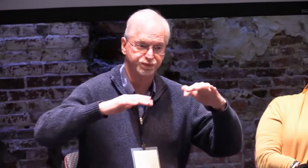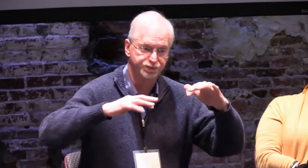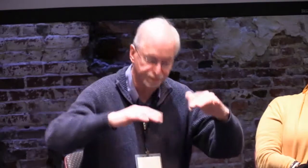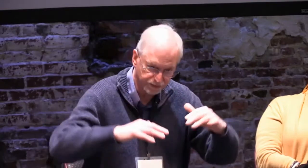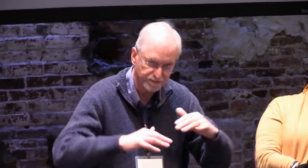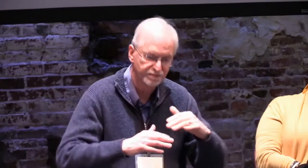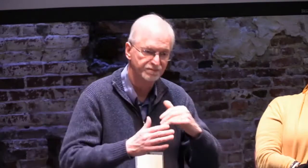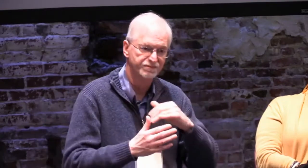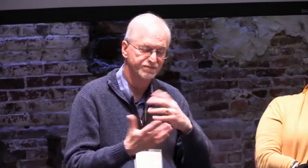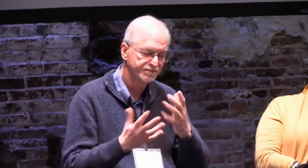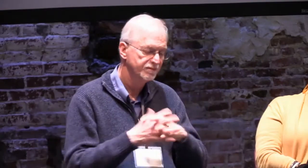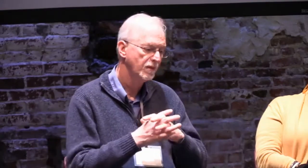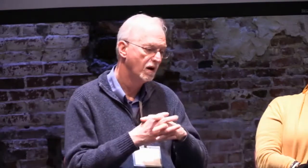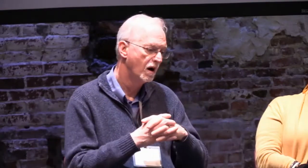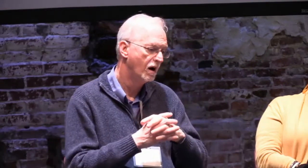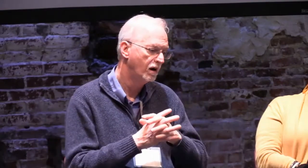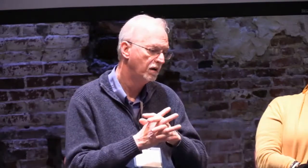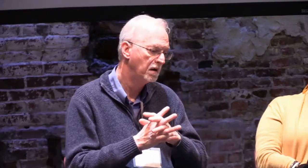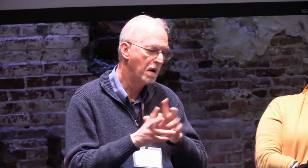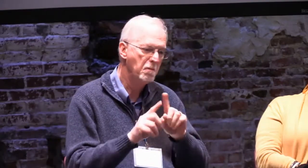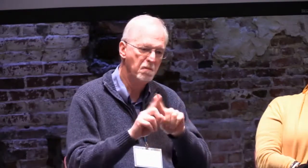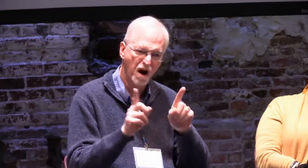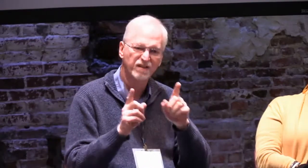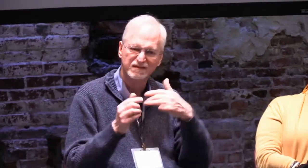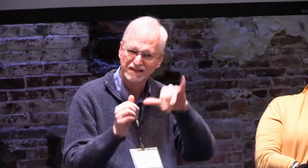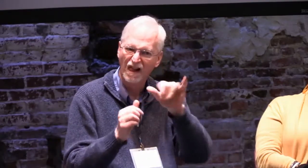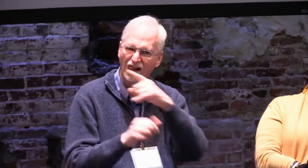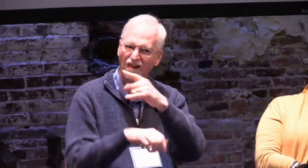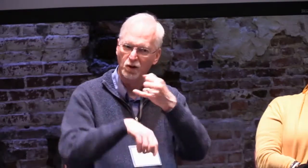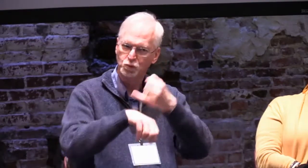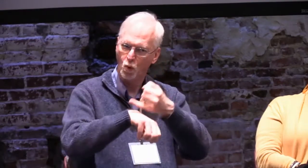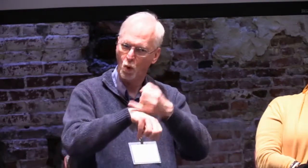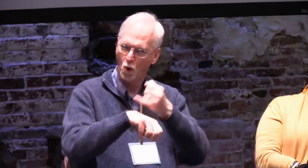I had all these people inspiring me in my presence.